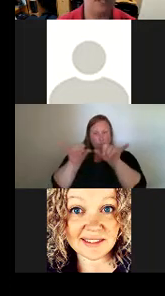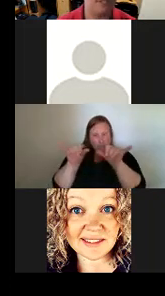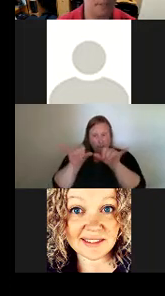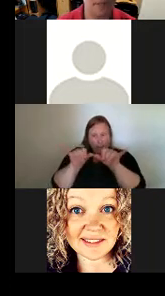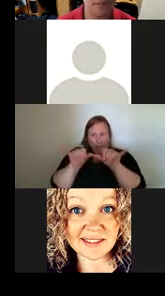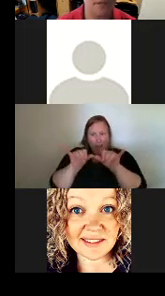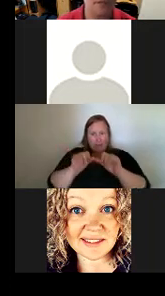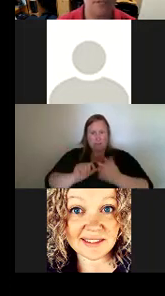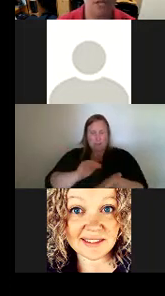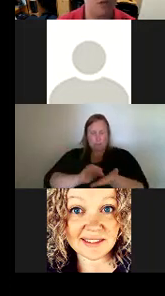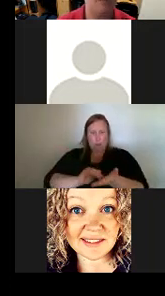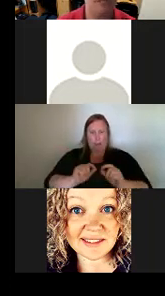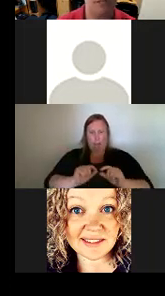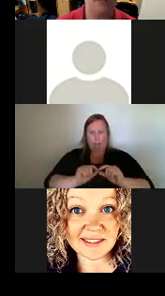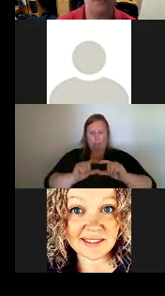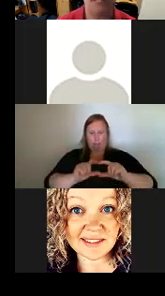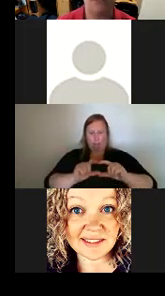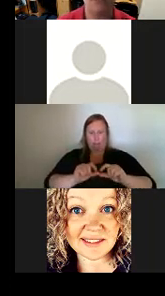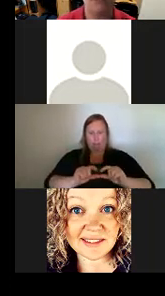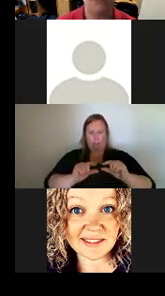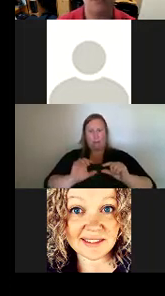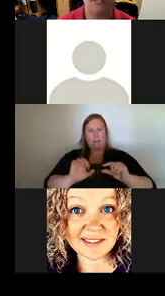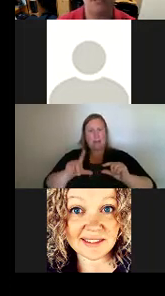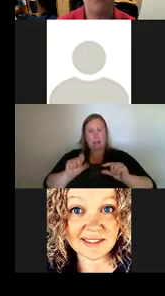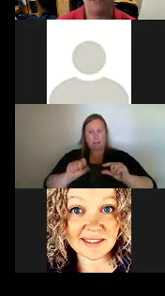SOME ALLOW TO PRINT.